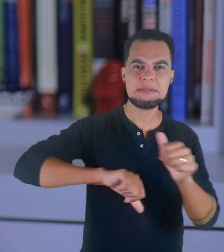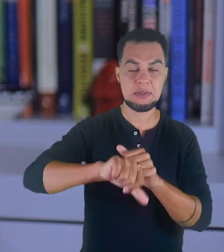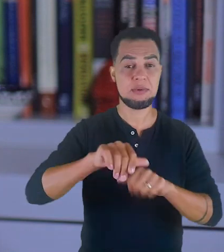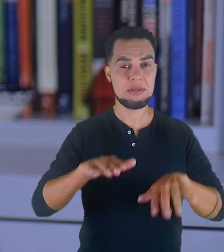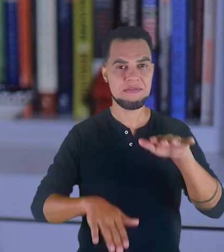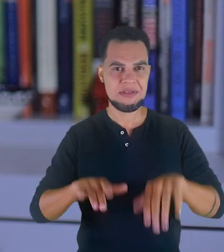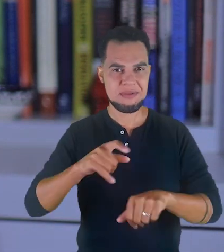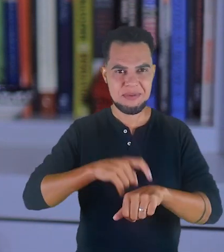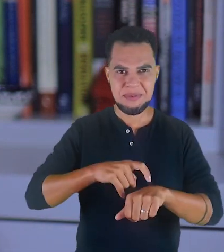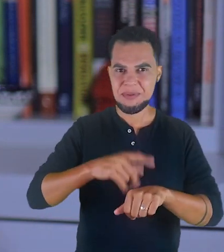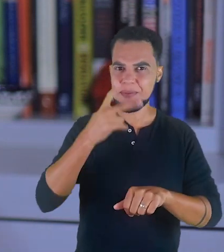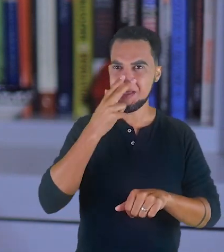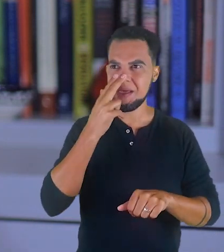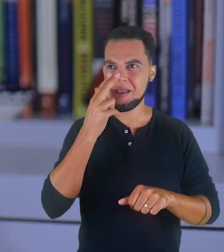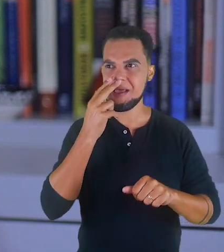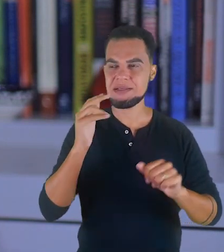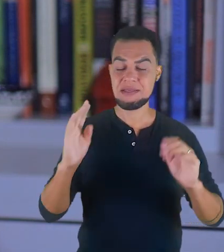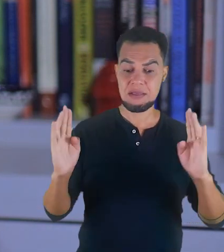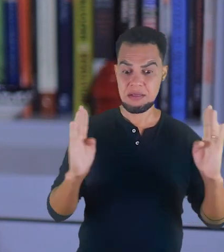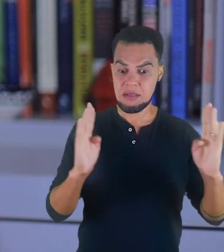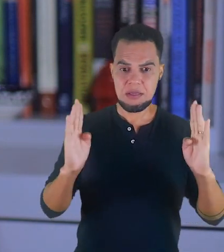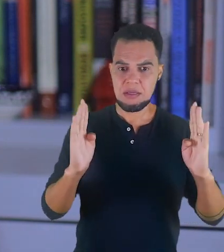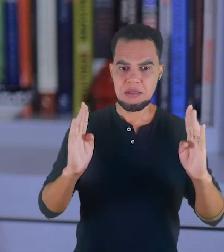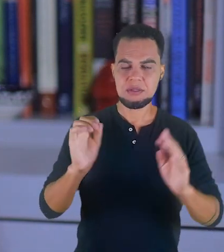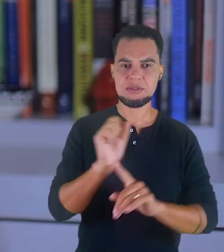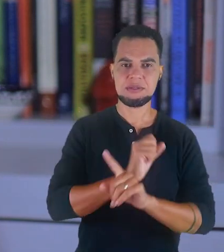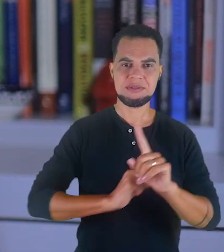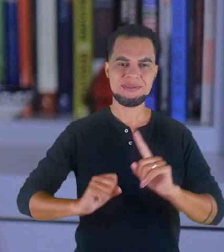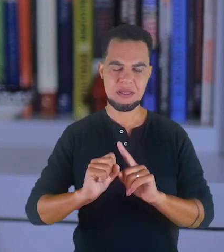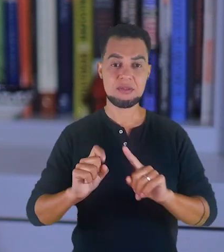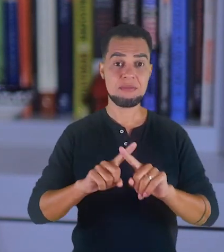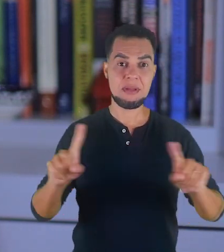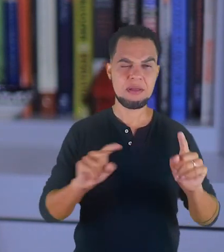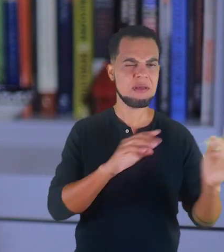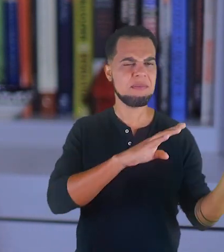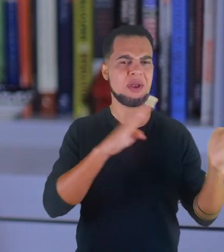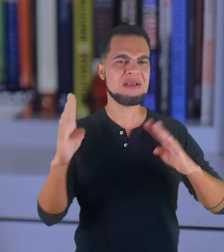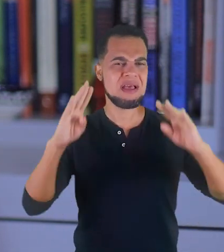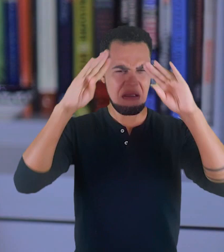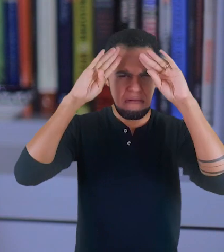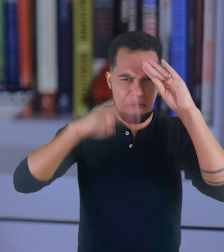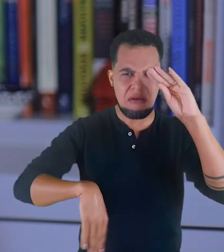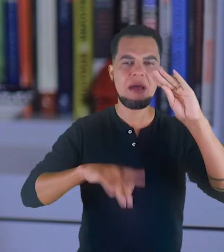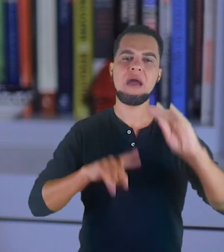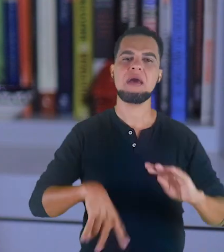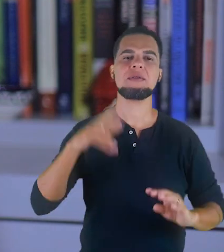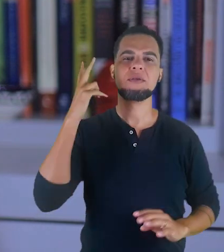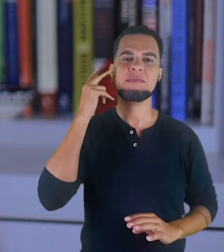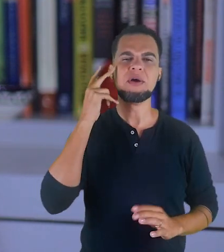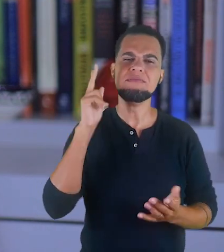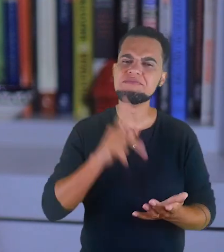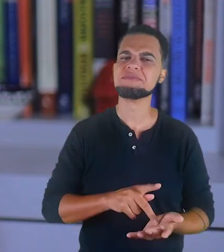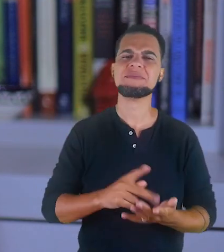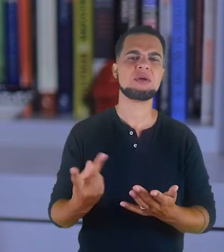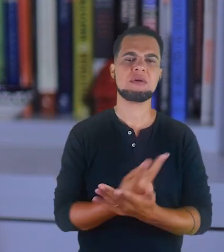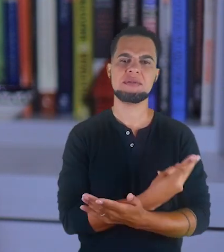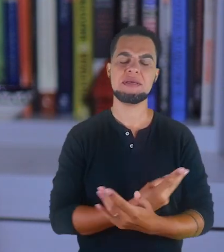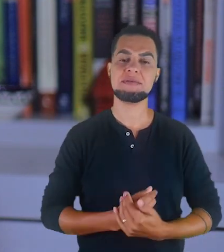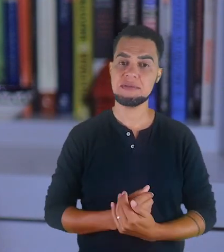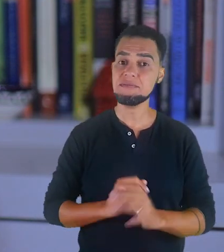which at times seems like a moment of limbo in our society, this process of exhaustion is normal, it really happens.